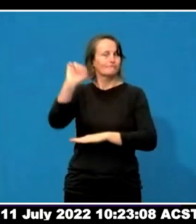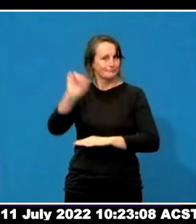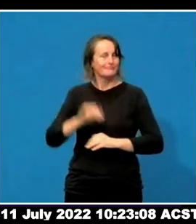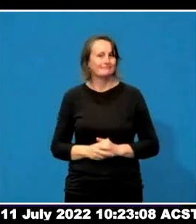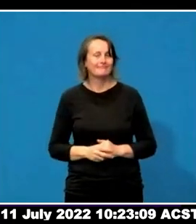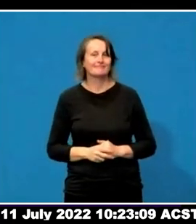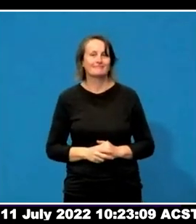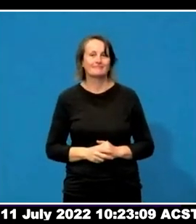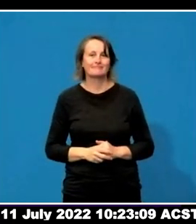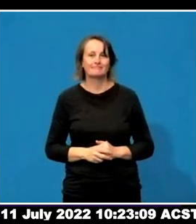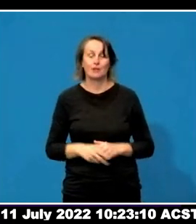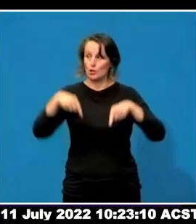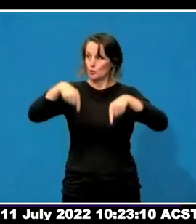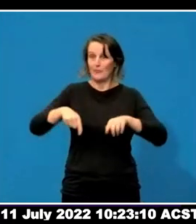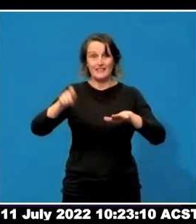This Public hearing will take place over five days.